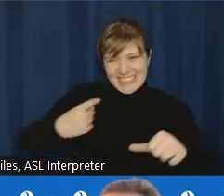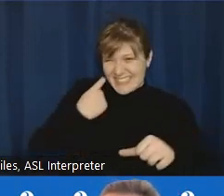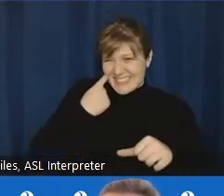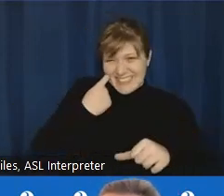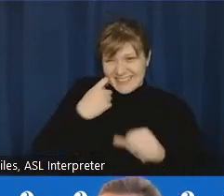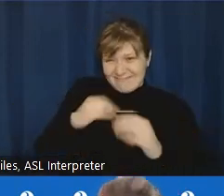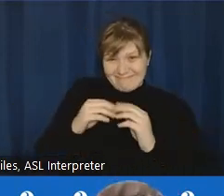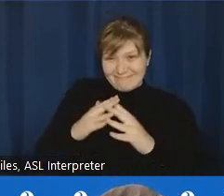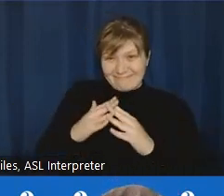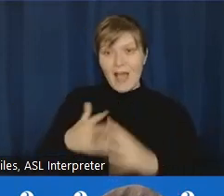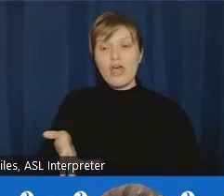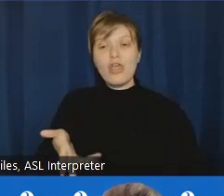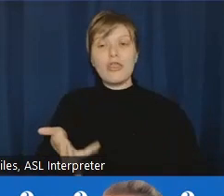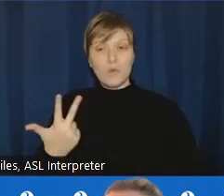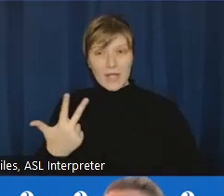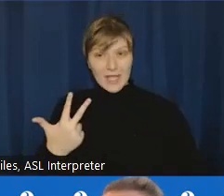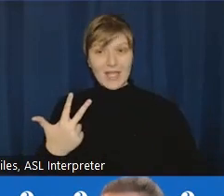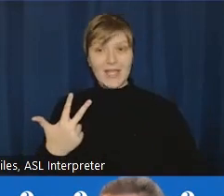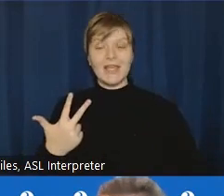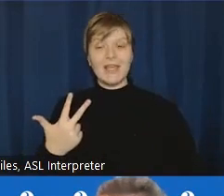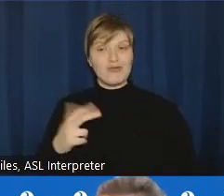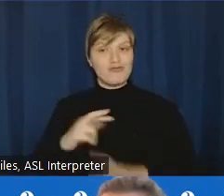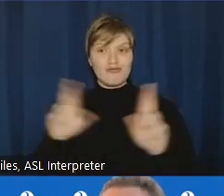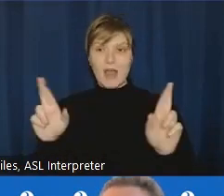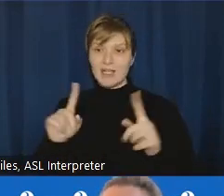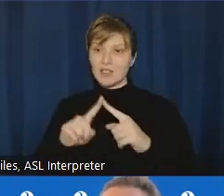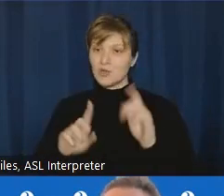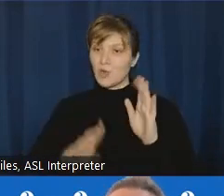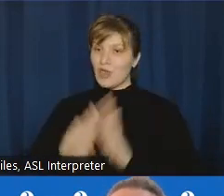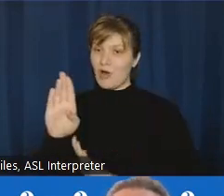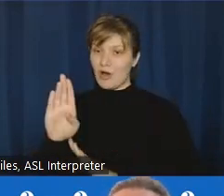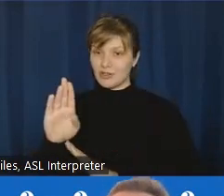three of their ready-to-launch grants. These are awards of